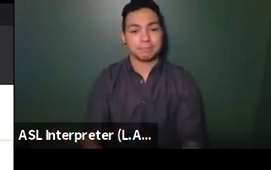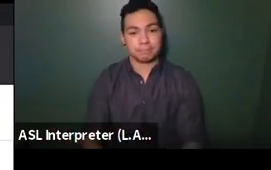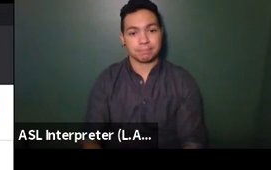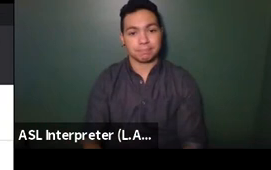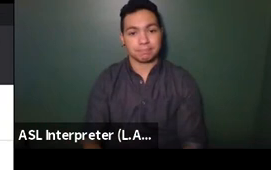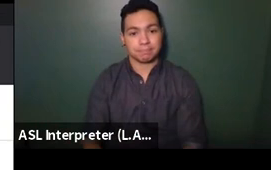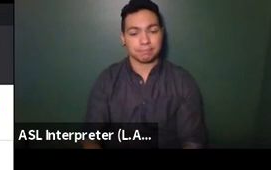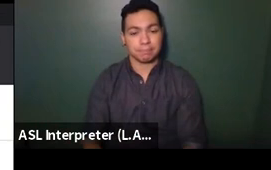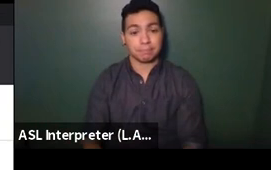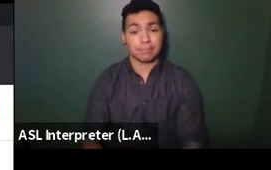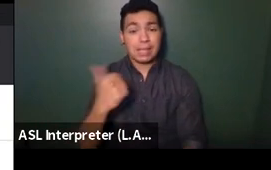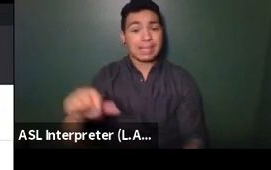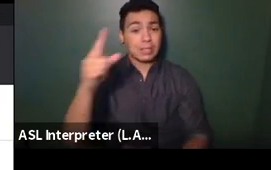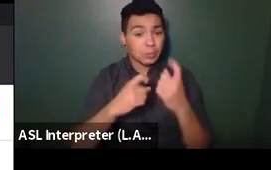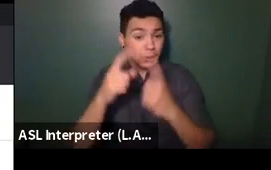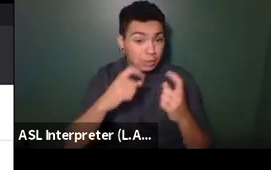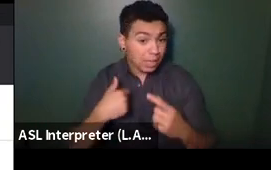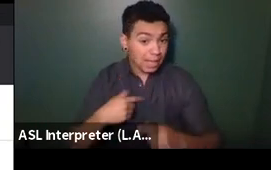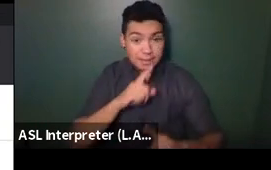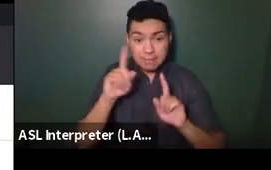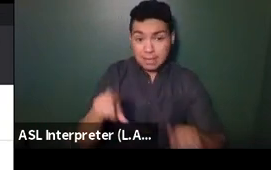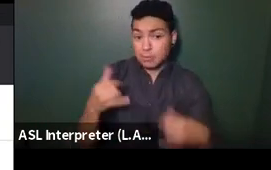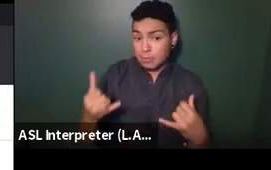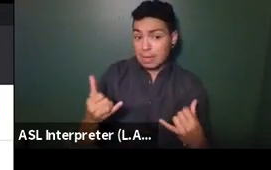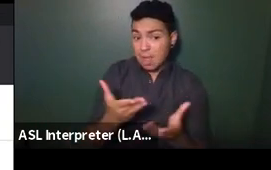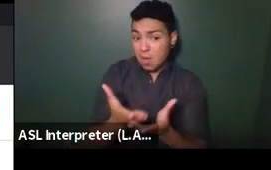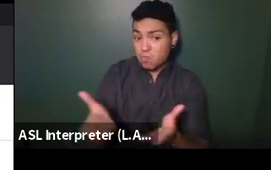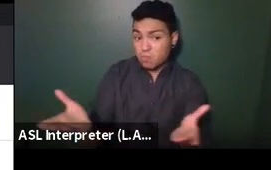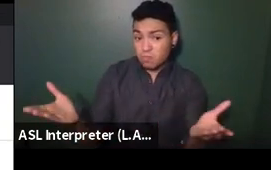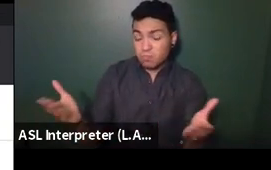Katherine Livick - ESD 112: Are there any questions coming up that I can address really quickly before we go on to communication?